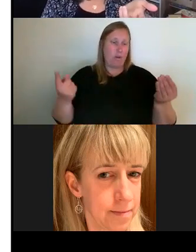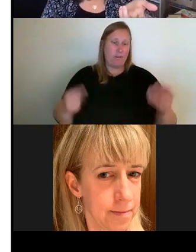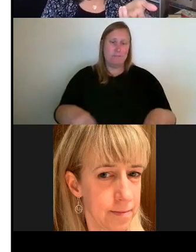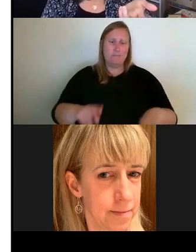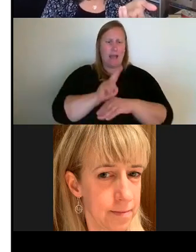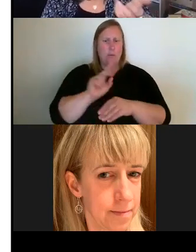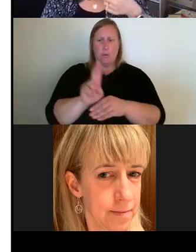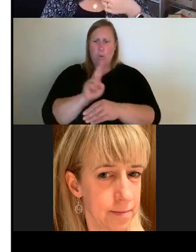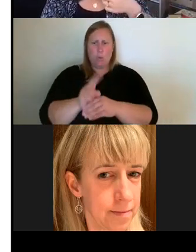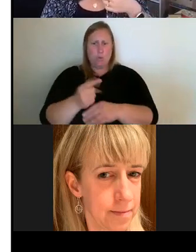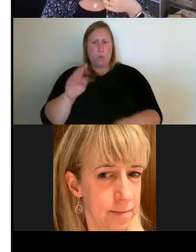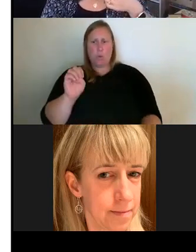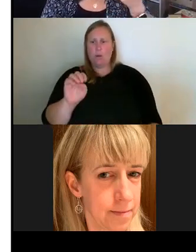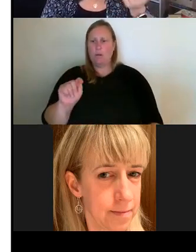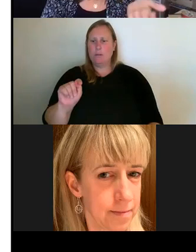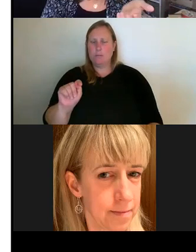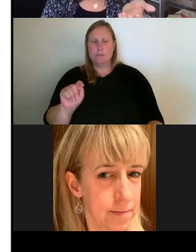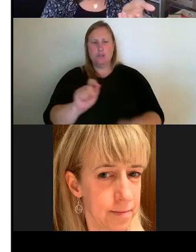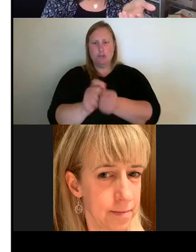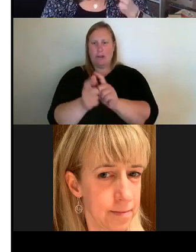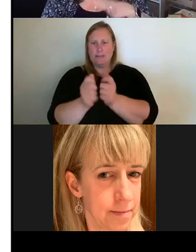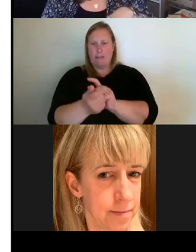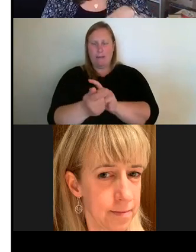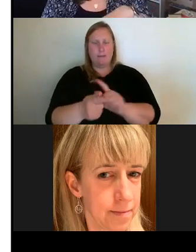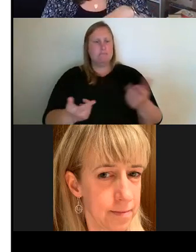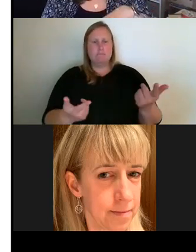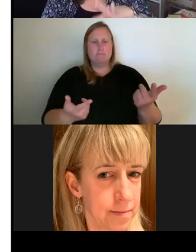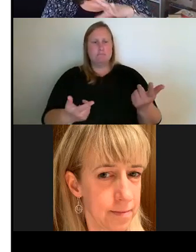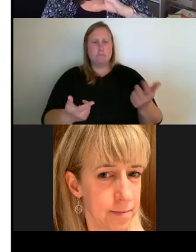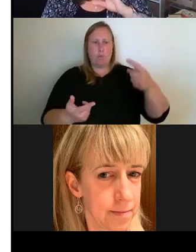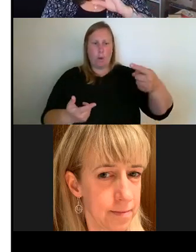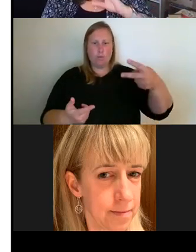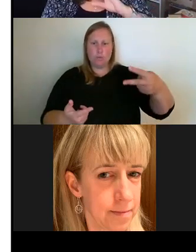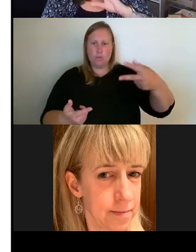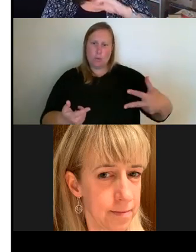Translate with steps one, two, and three highlighted